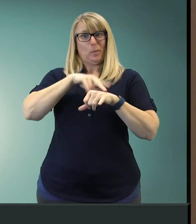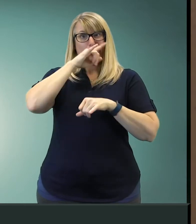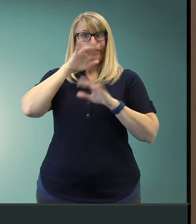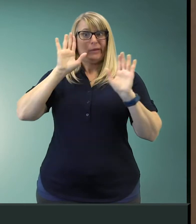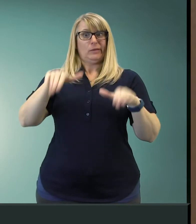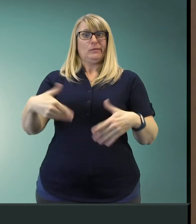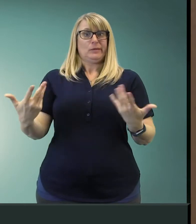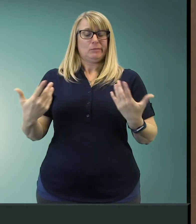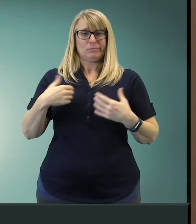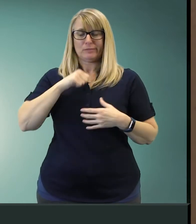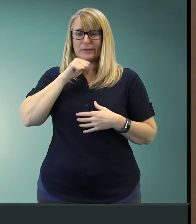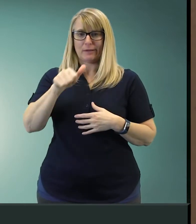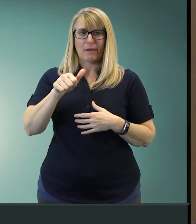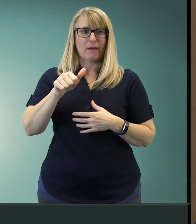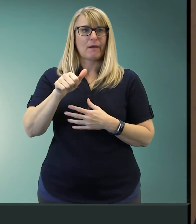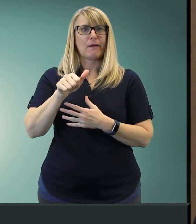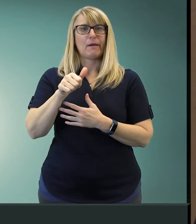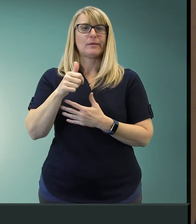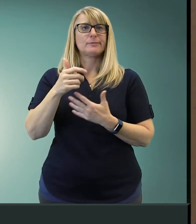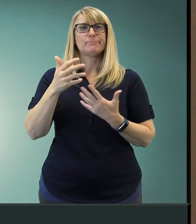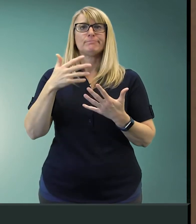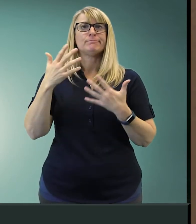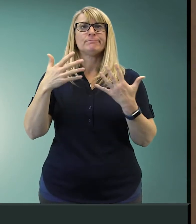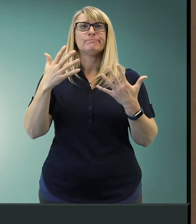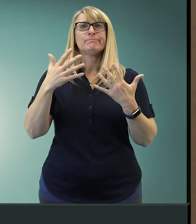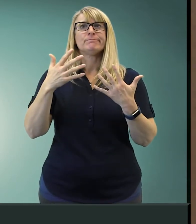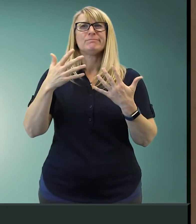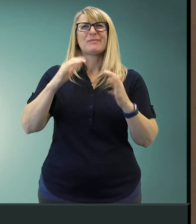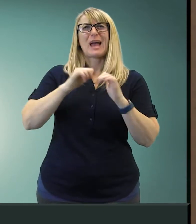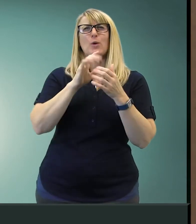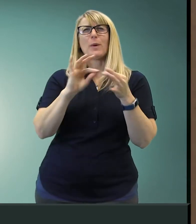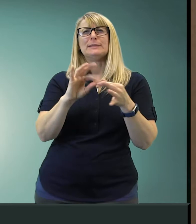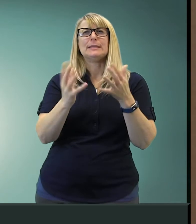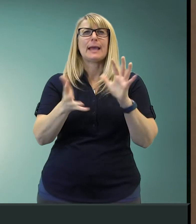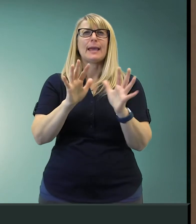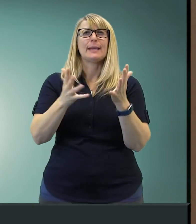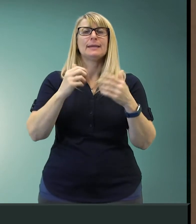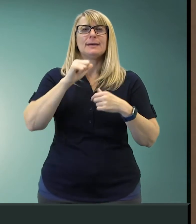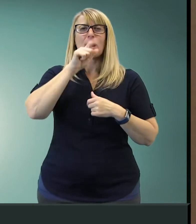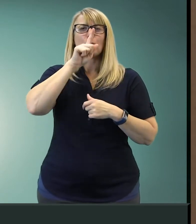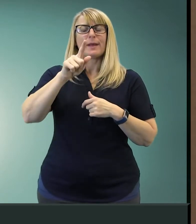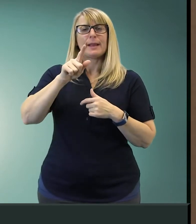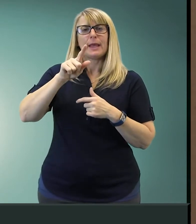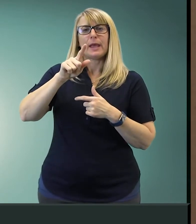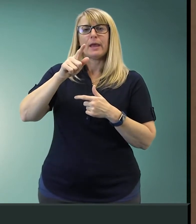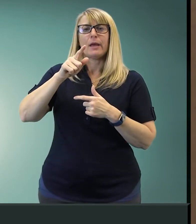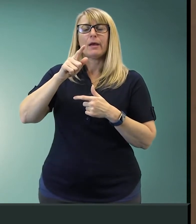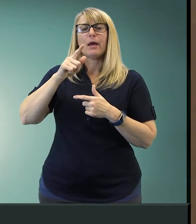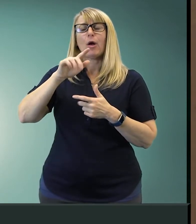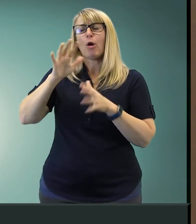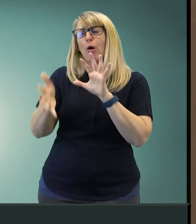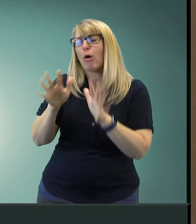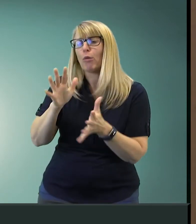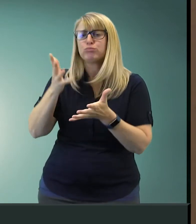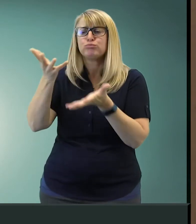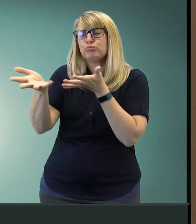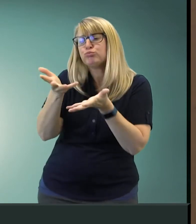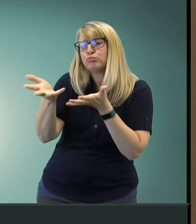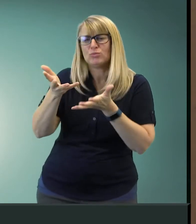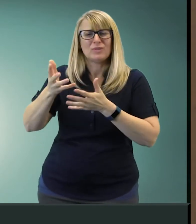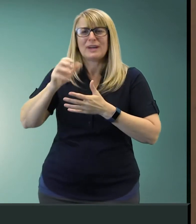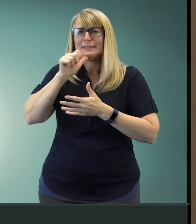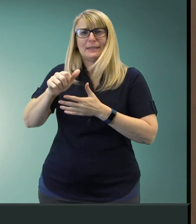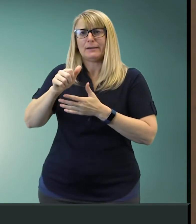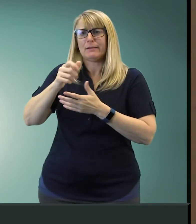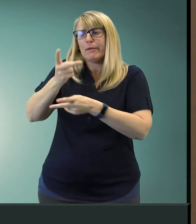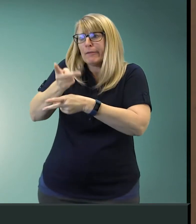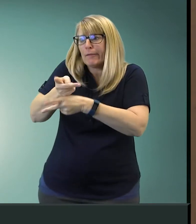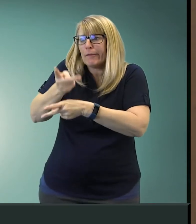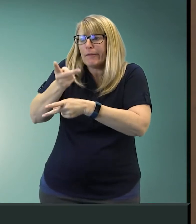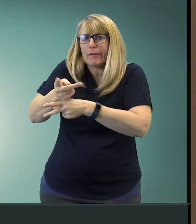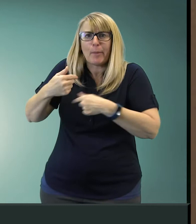They didn't really, how do I say this, didn't really baby me per se. They didn't do everything for me.